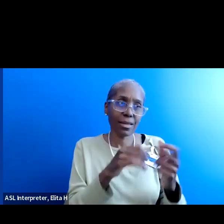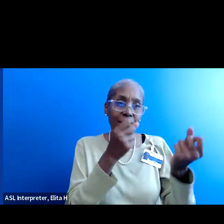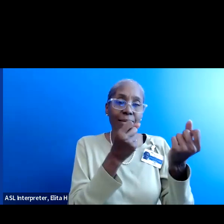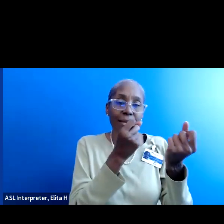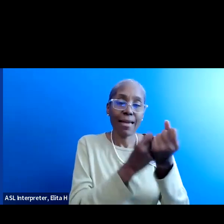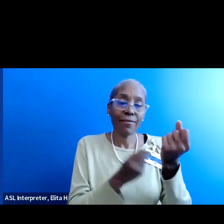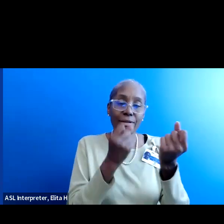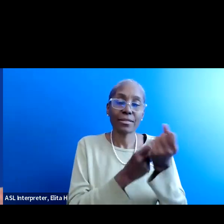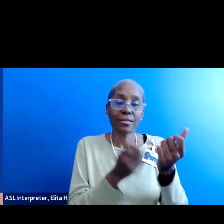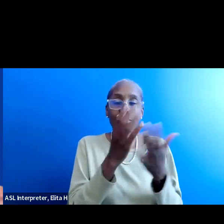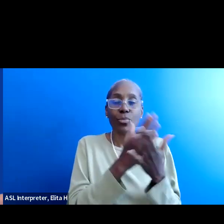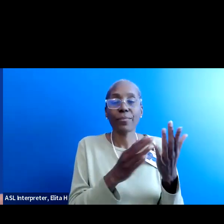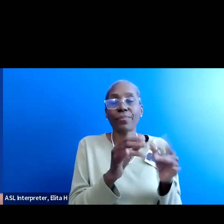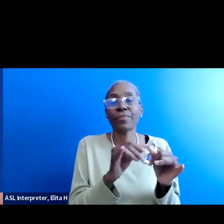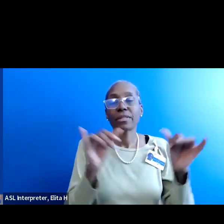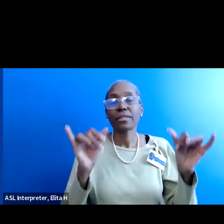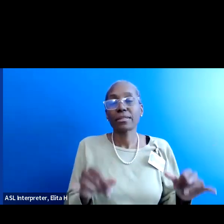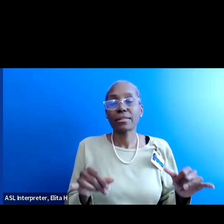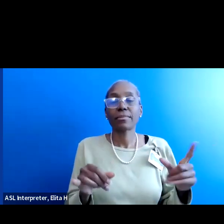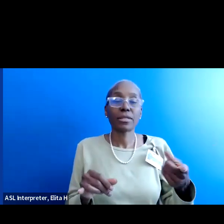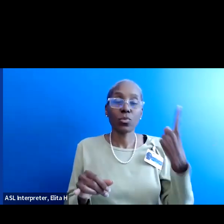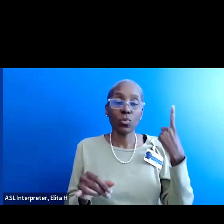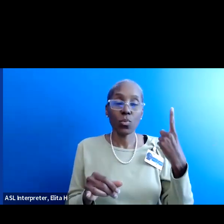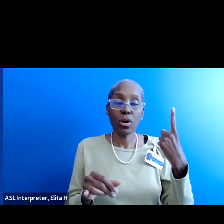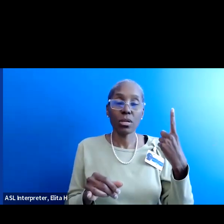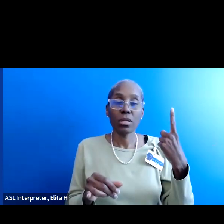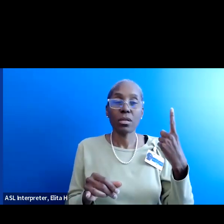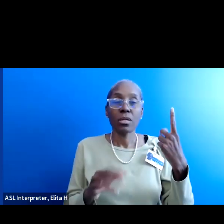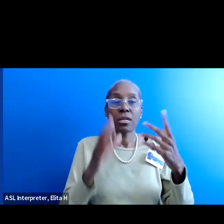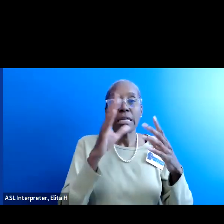So whether the system is one facility and they're trying to influence change